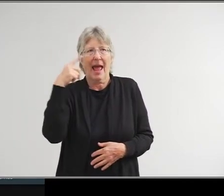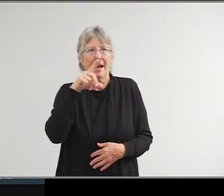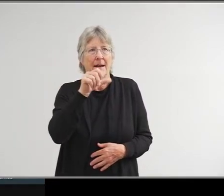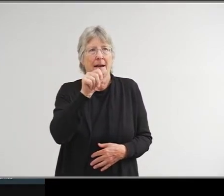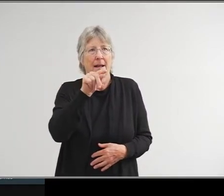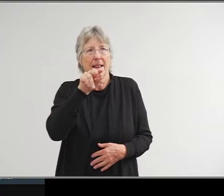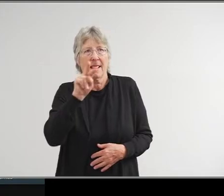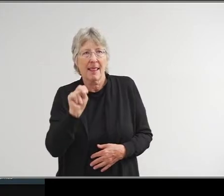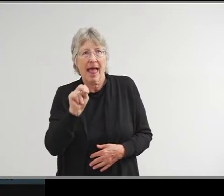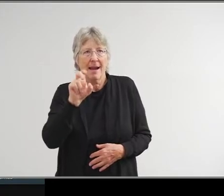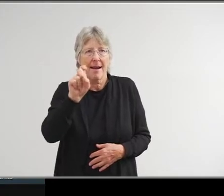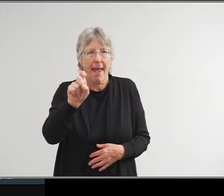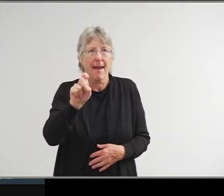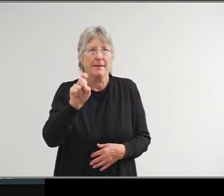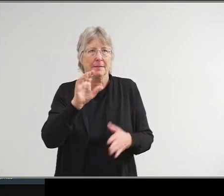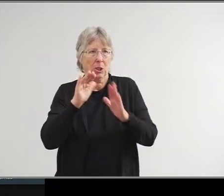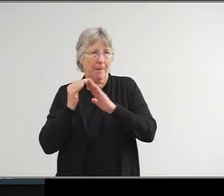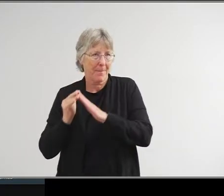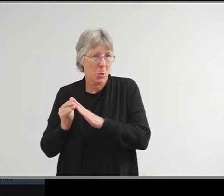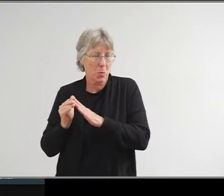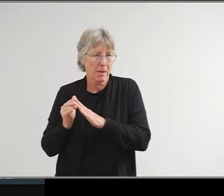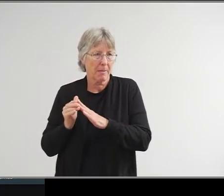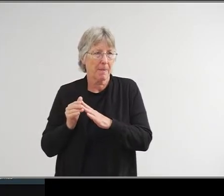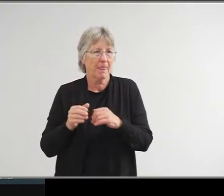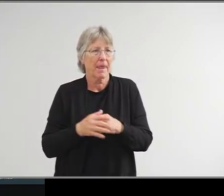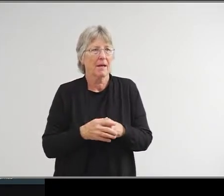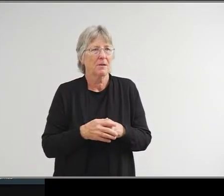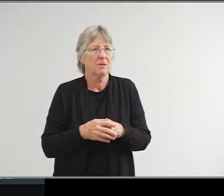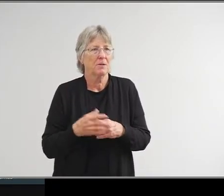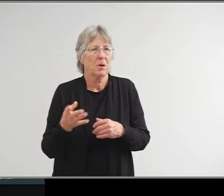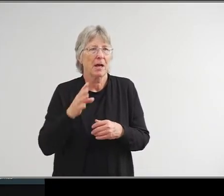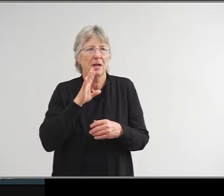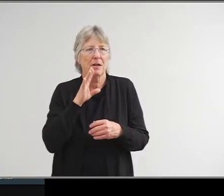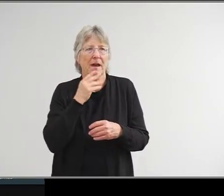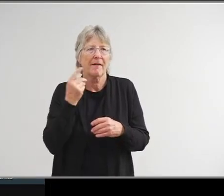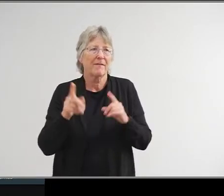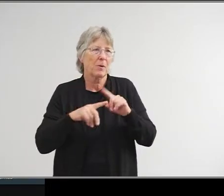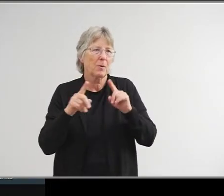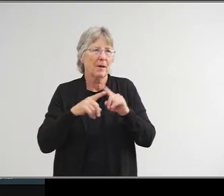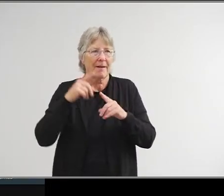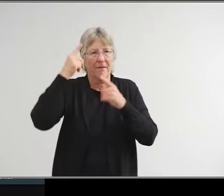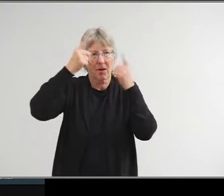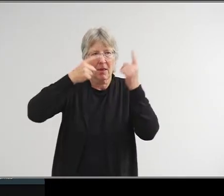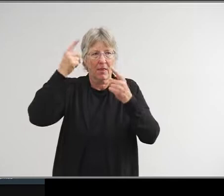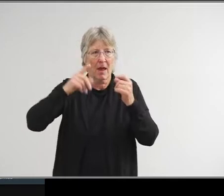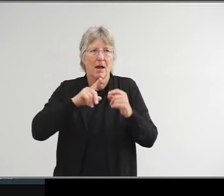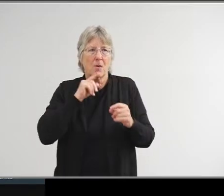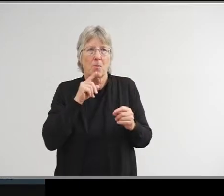So I want to share just a couple of thoughts and it highlights the points that you and Dr. Baker